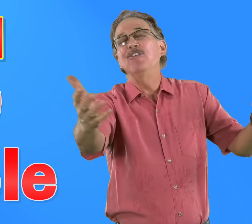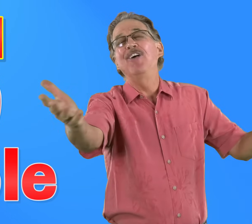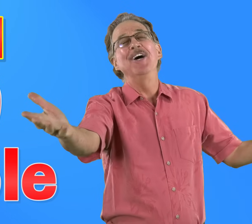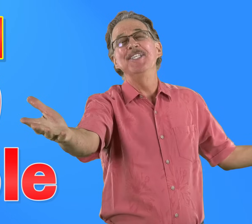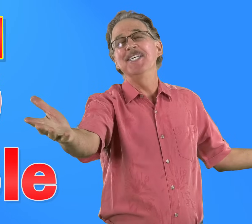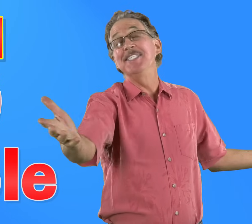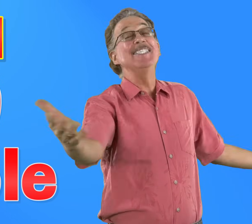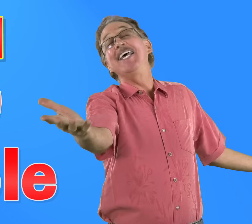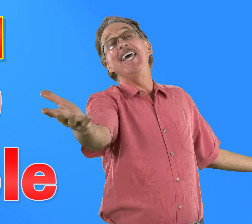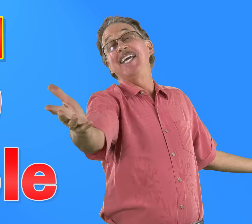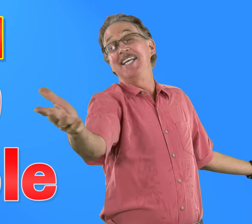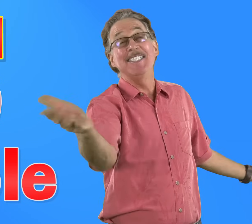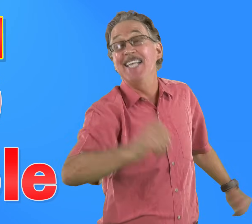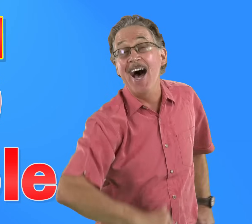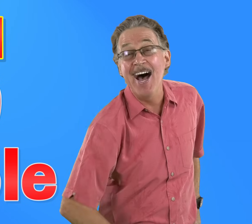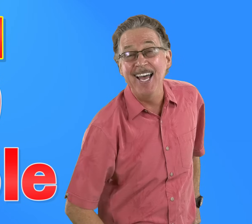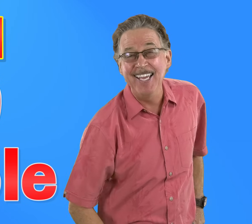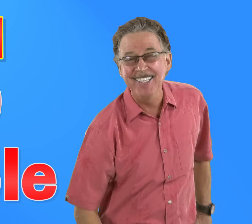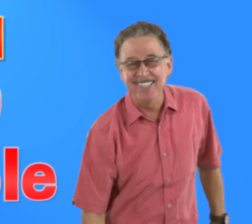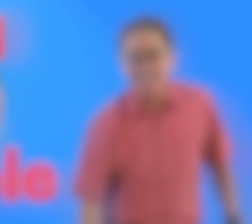It's fun to sing and sign